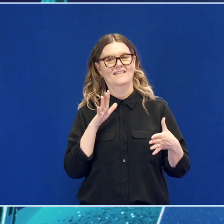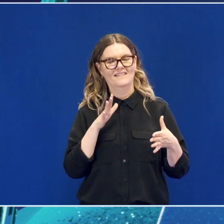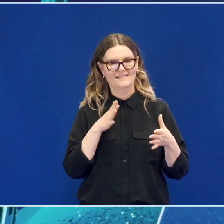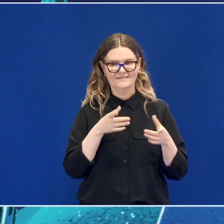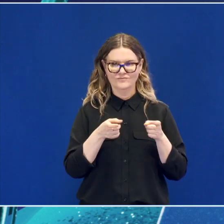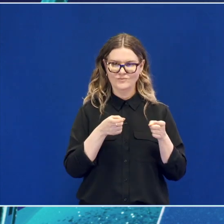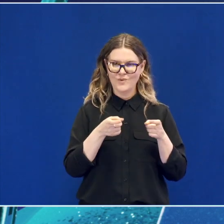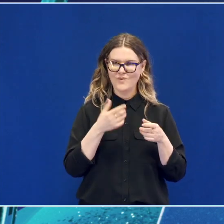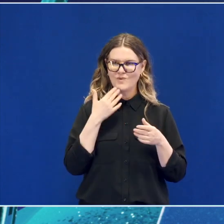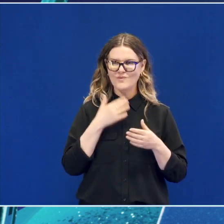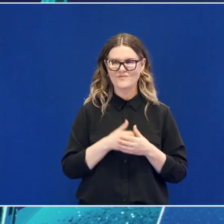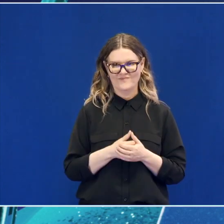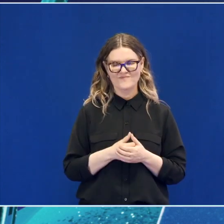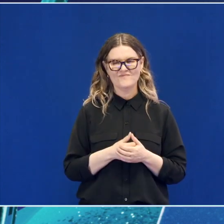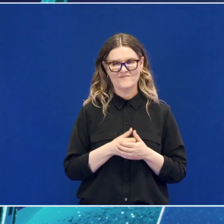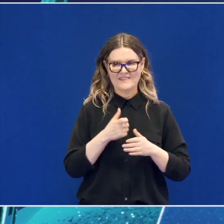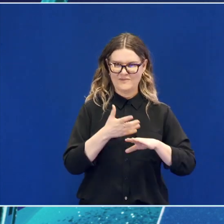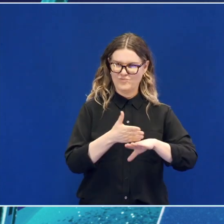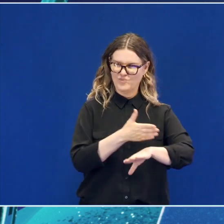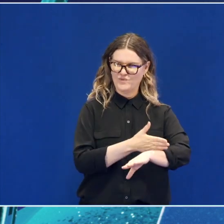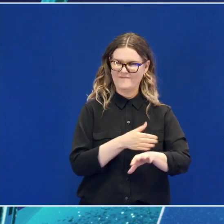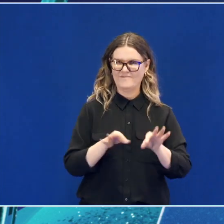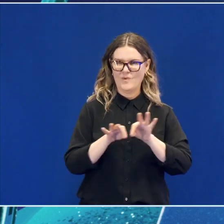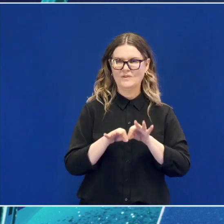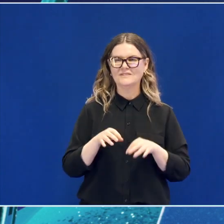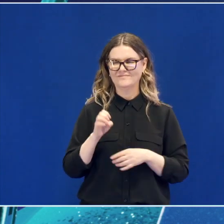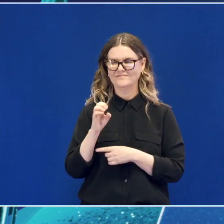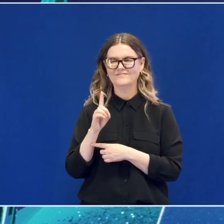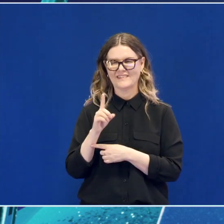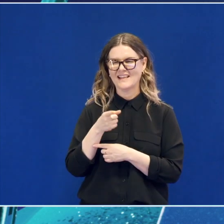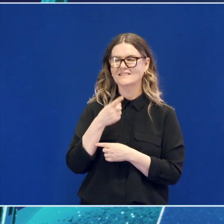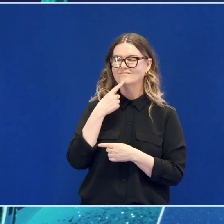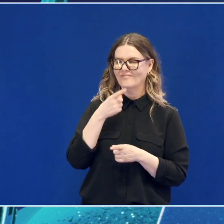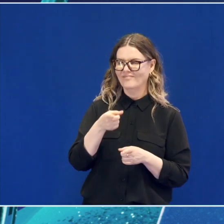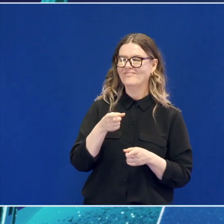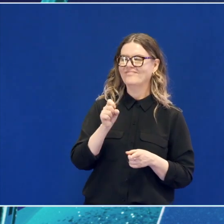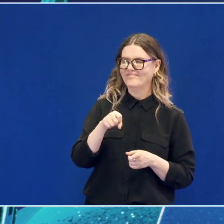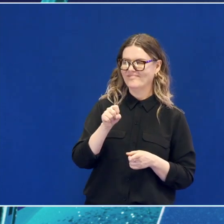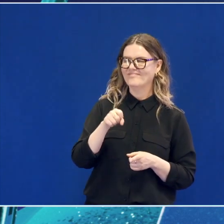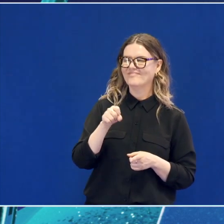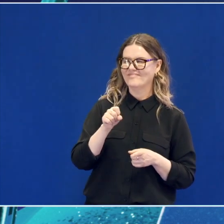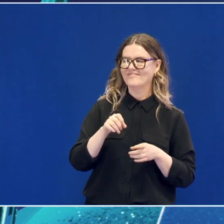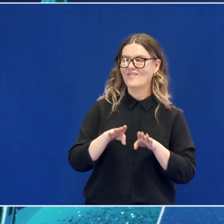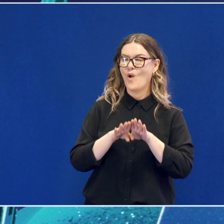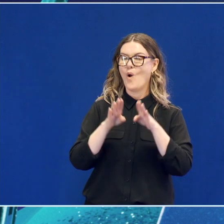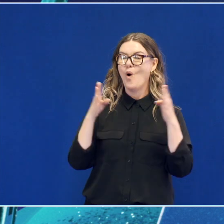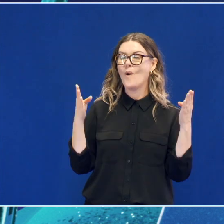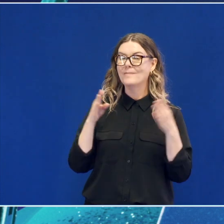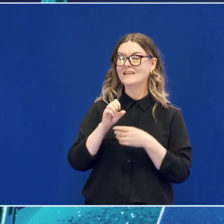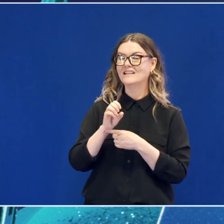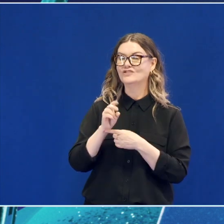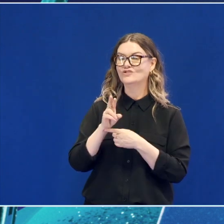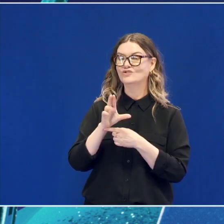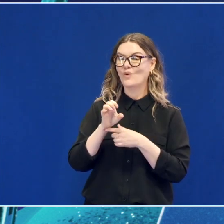open-source developers are amazing. And this is in no way, shape, or form dinging open-source developers, because -- Absolutely. Yeah, it's --